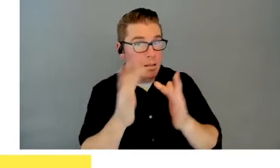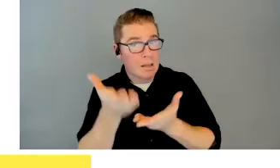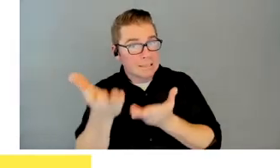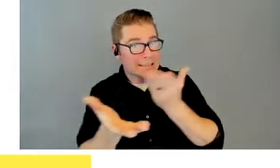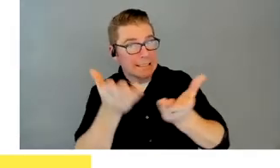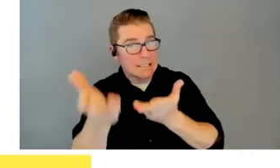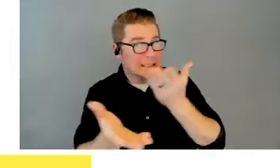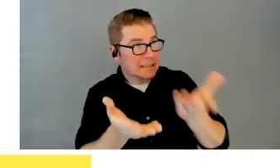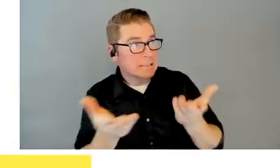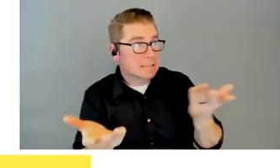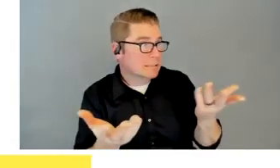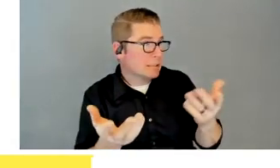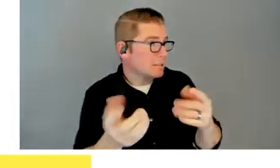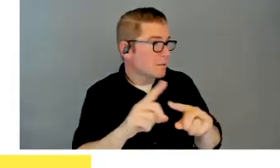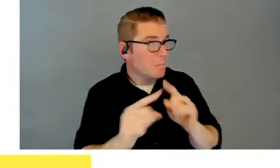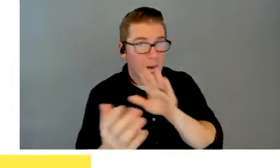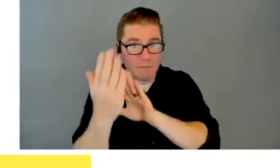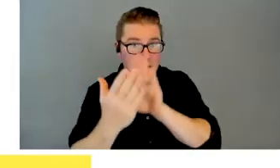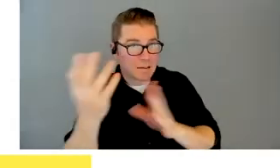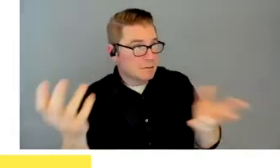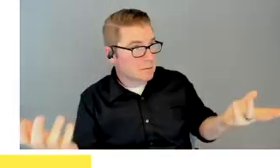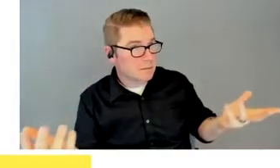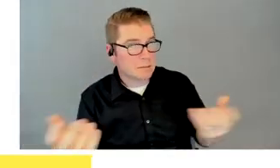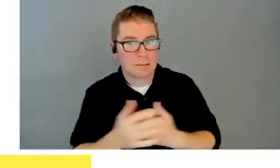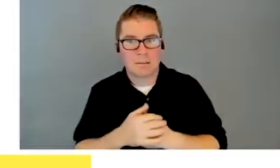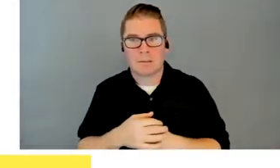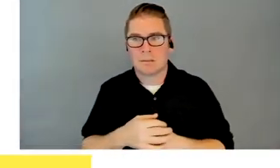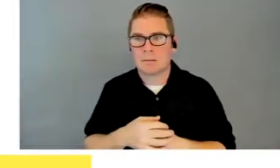I really like the small group discussions in the online format.